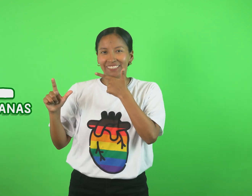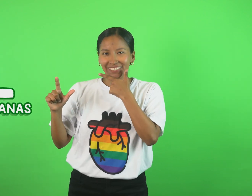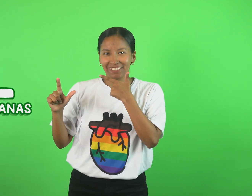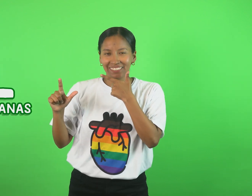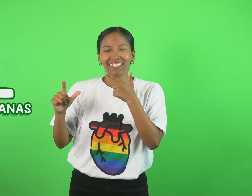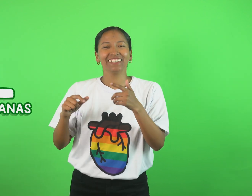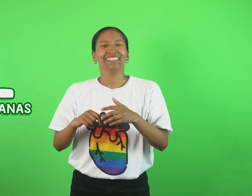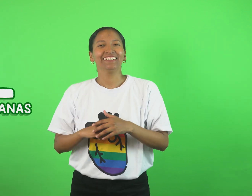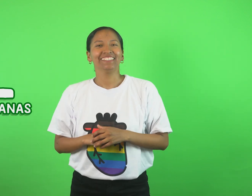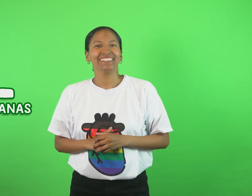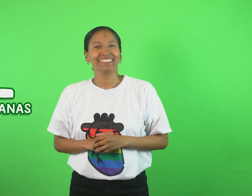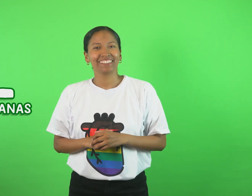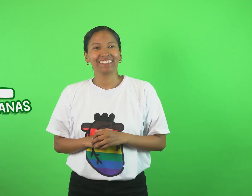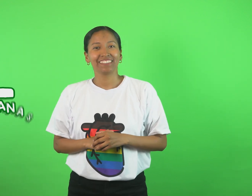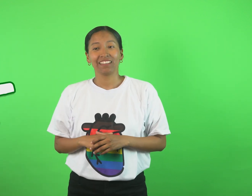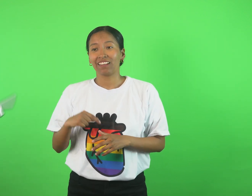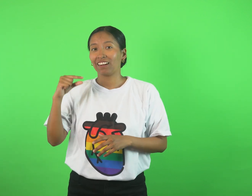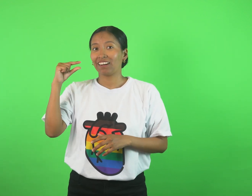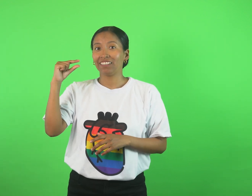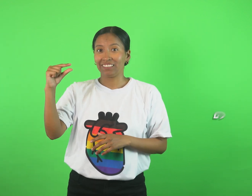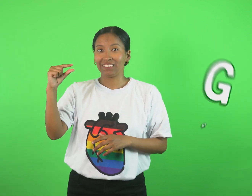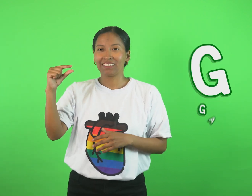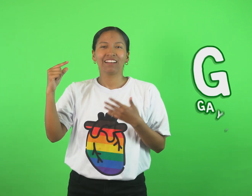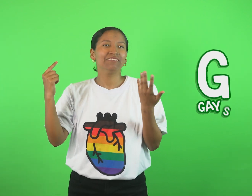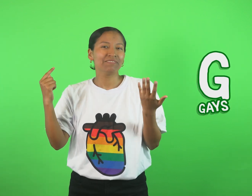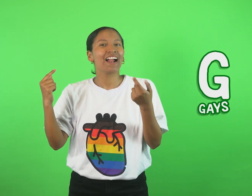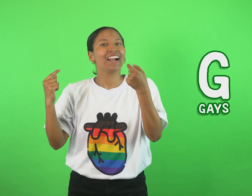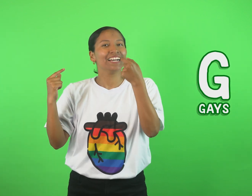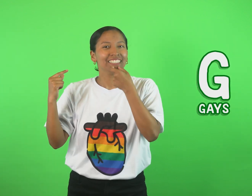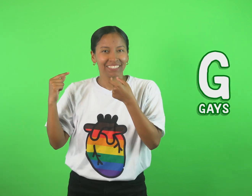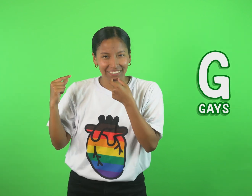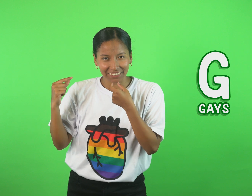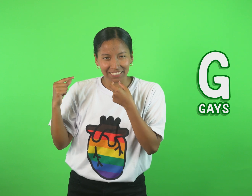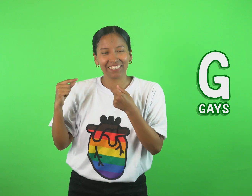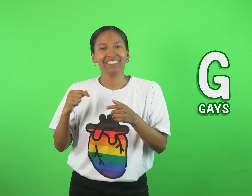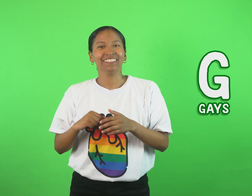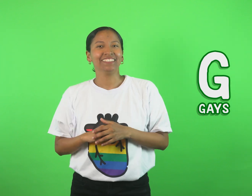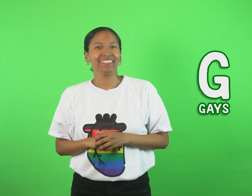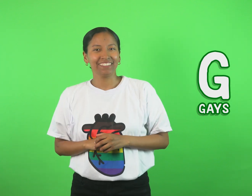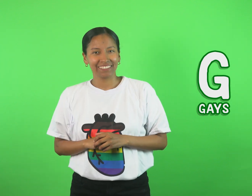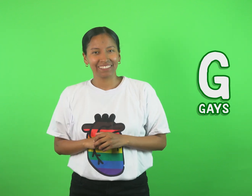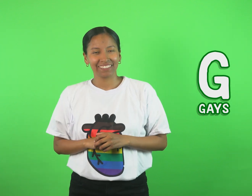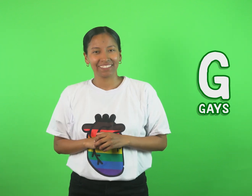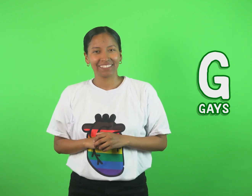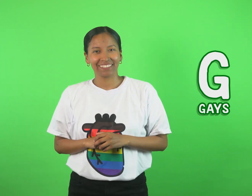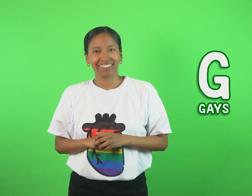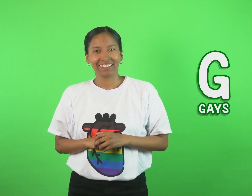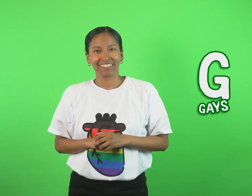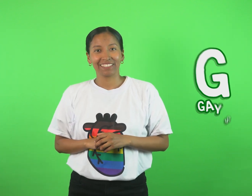for Lesbian. G for gay.